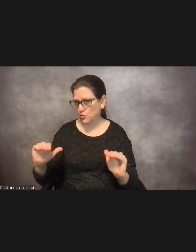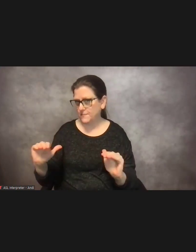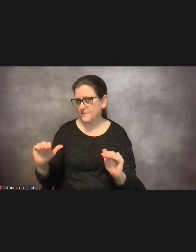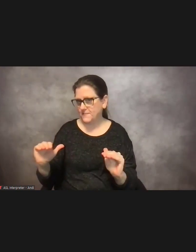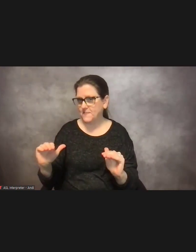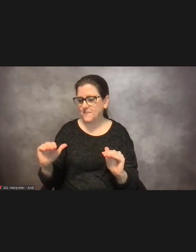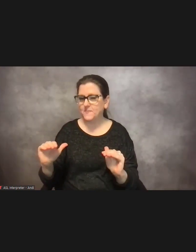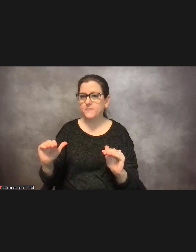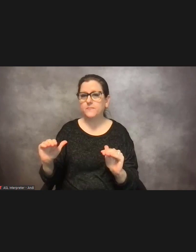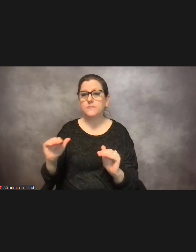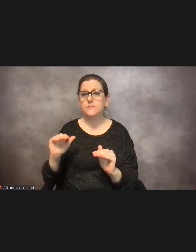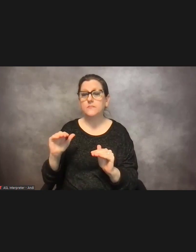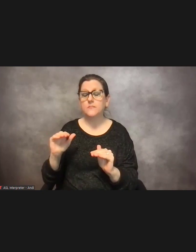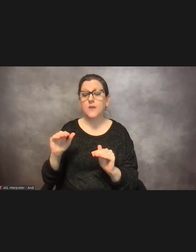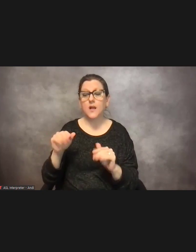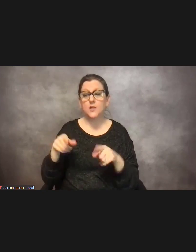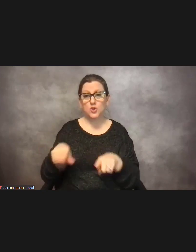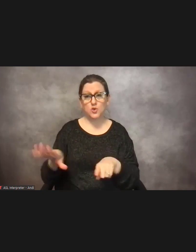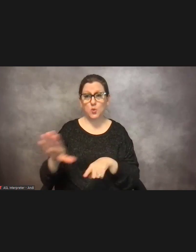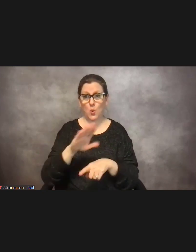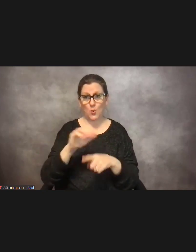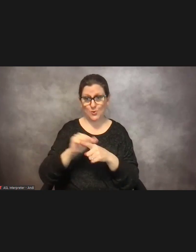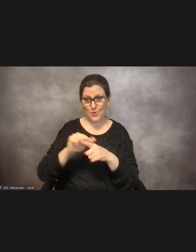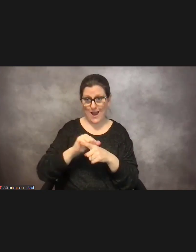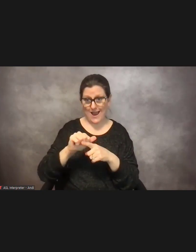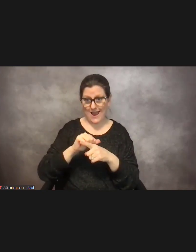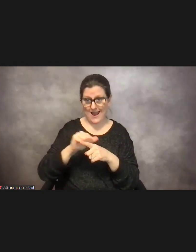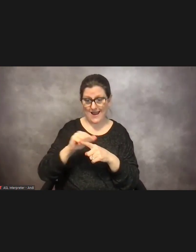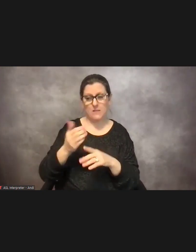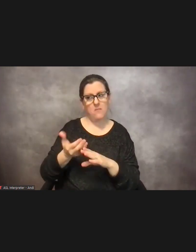In fact, when you're being trained, before you even try to